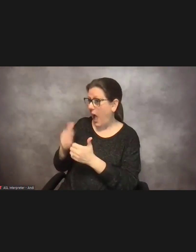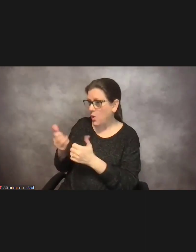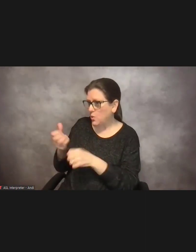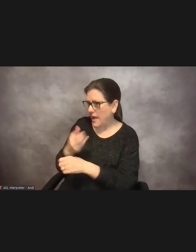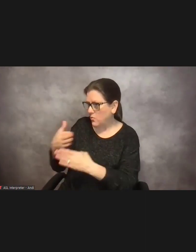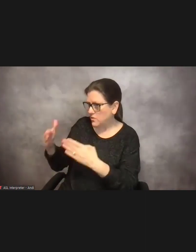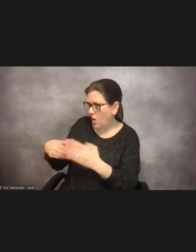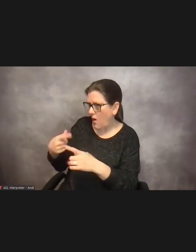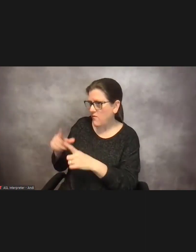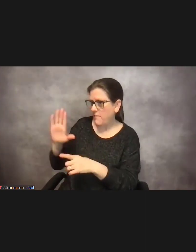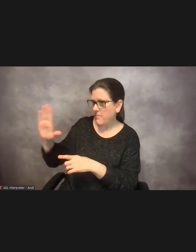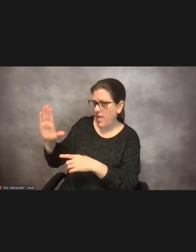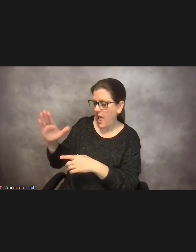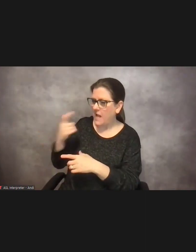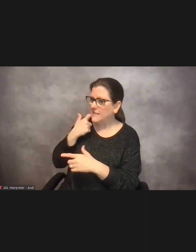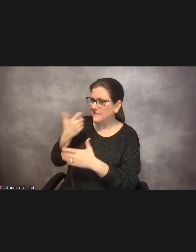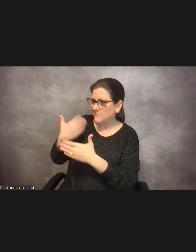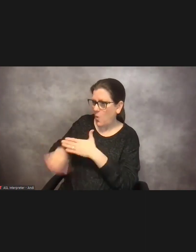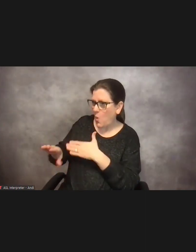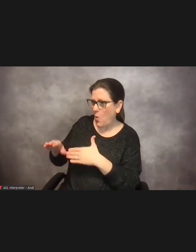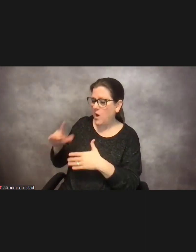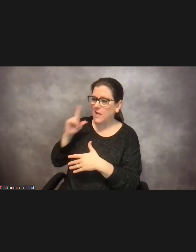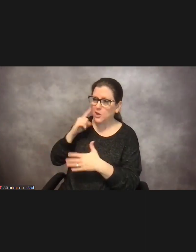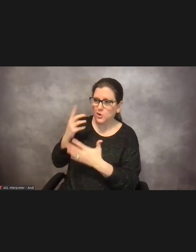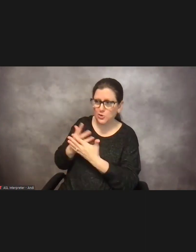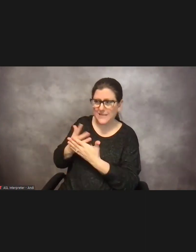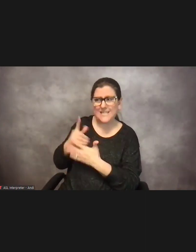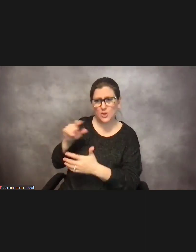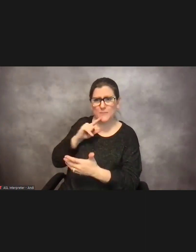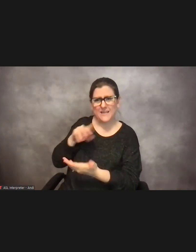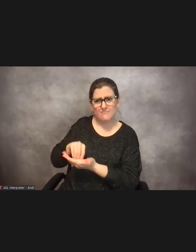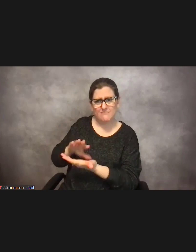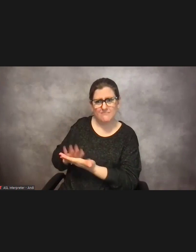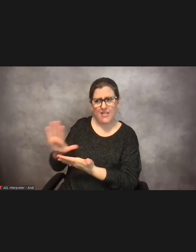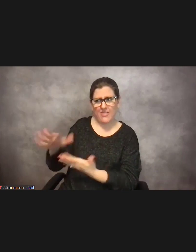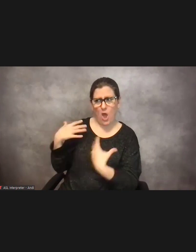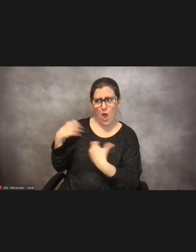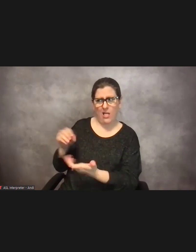screening result, um, it should be in a child child's health record.